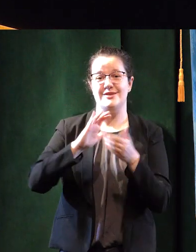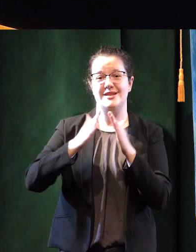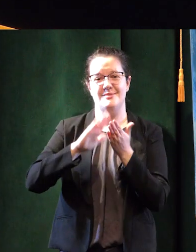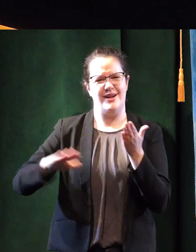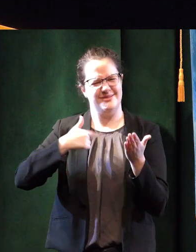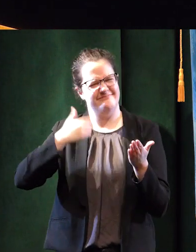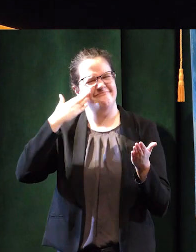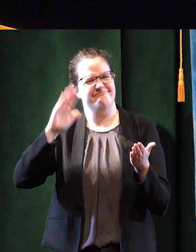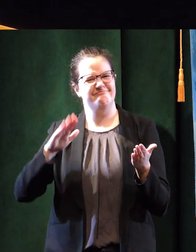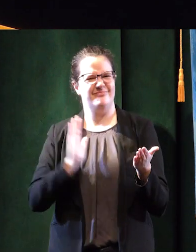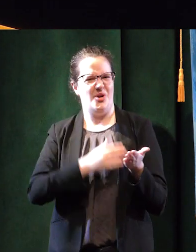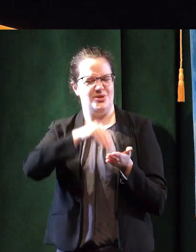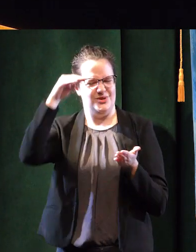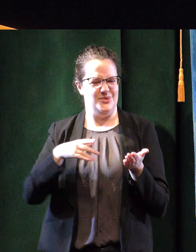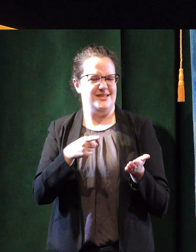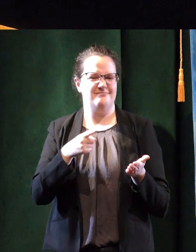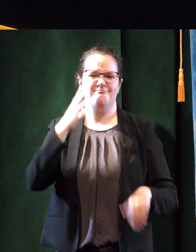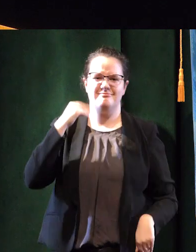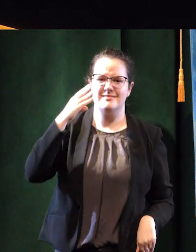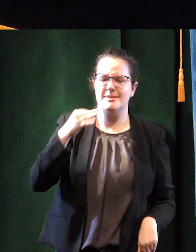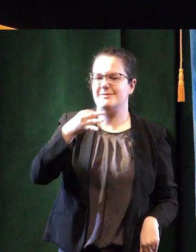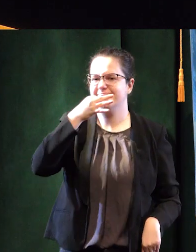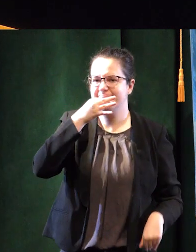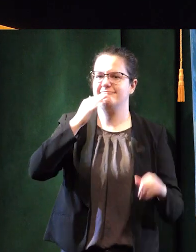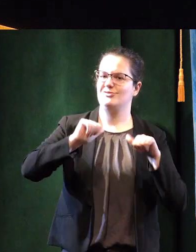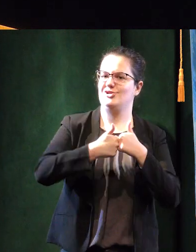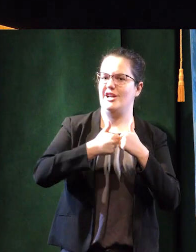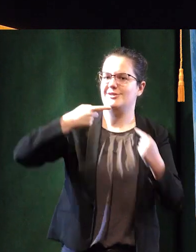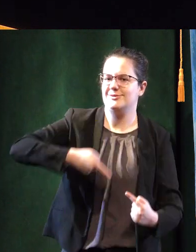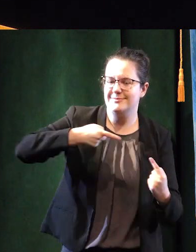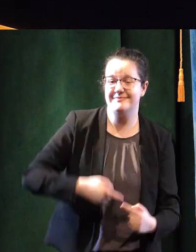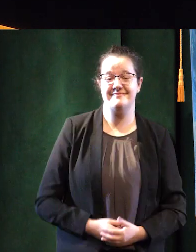strangers to challenges or adversity for some the decision to even go to college